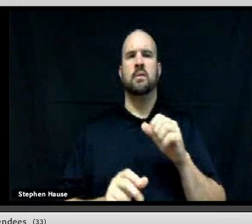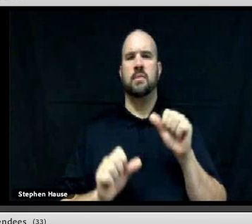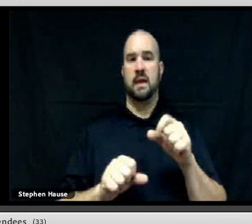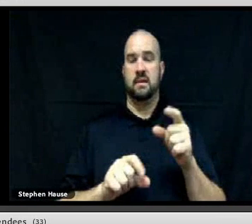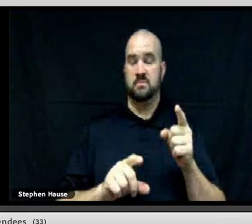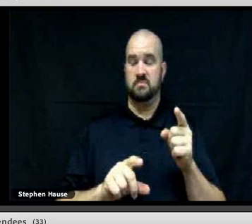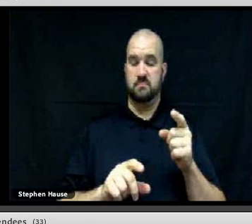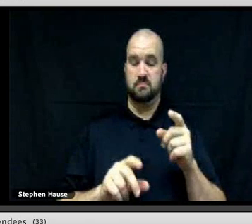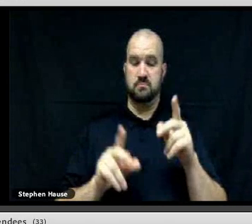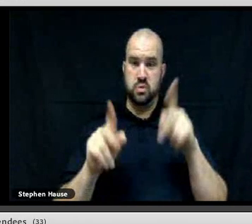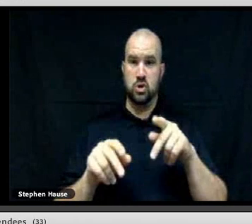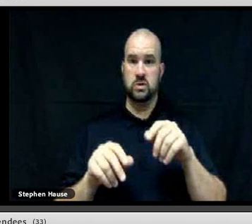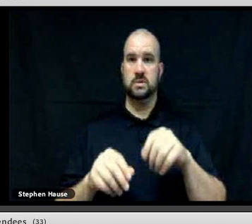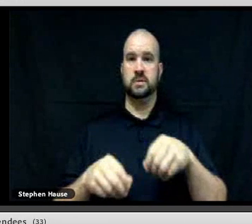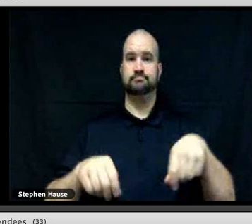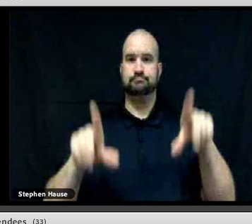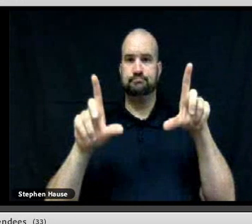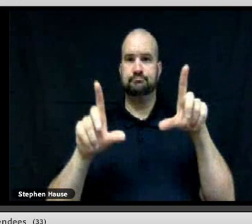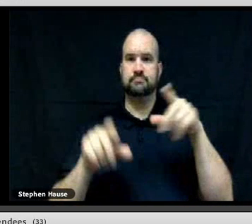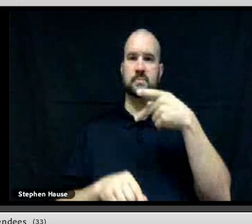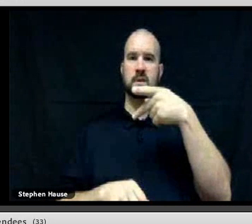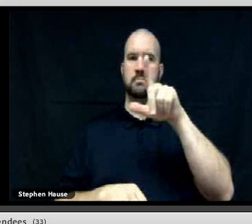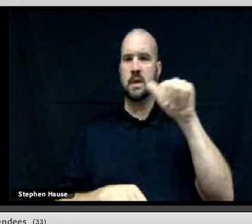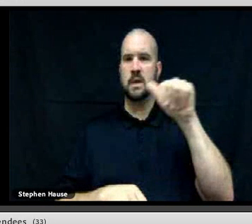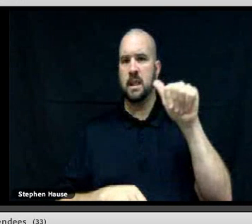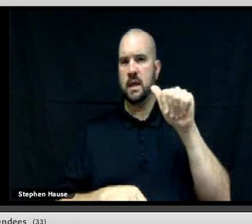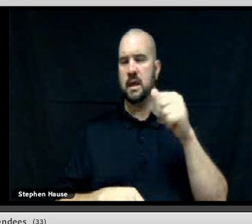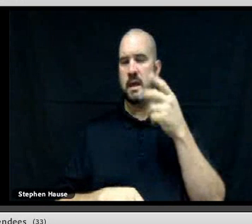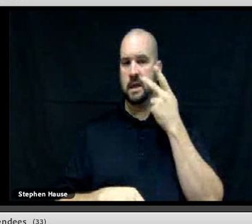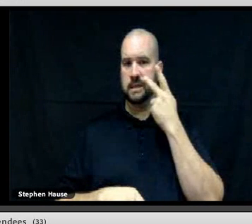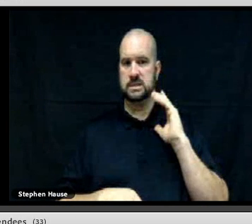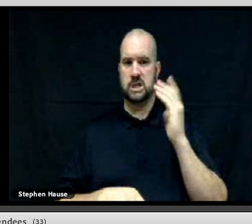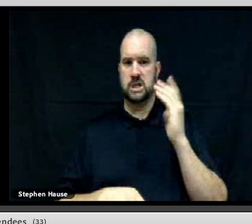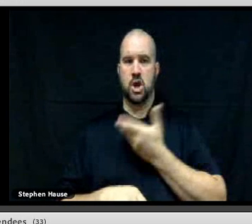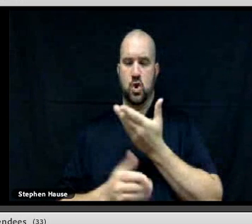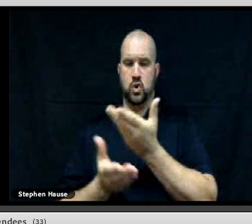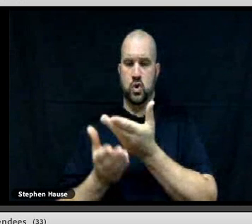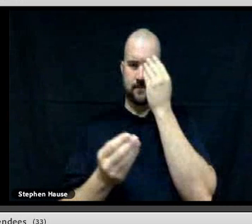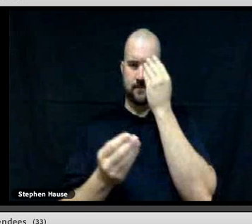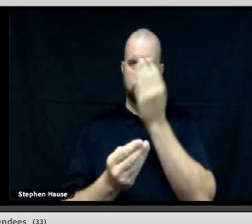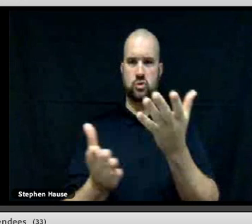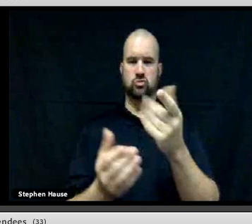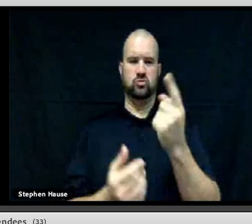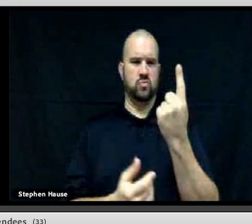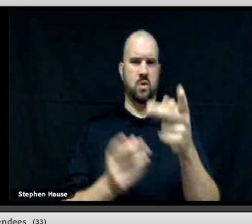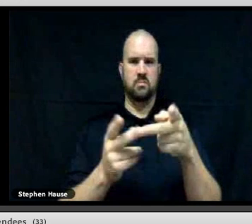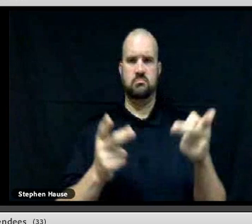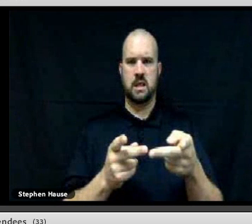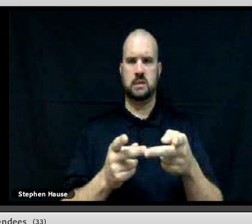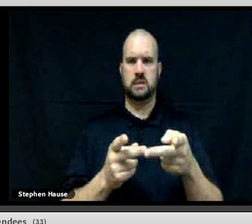and find our content, um, in one place. Uh, it increases the discovery and use of our collections